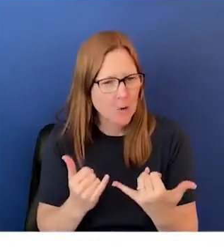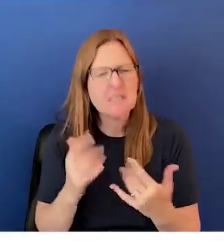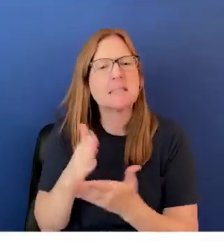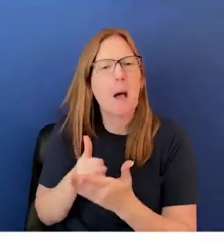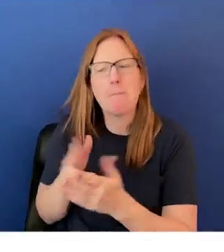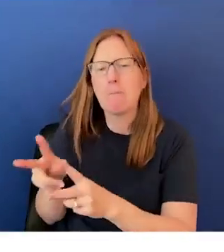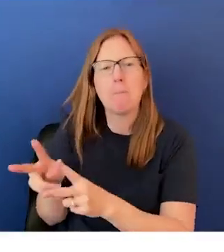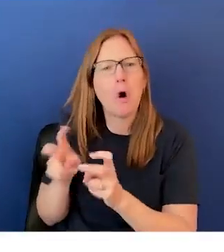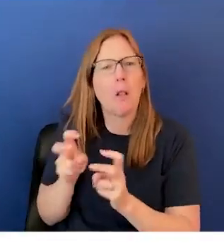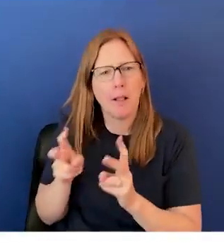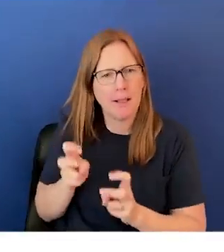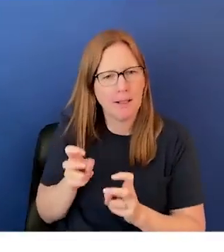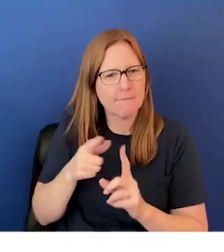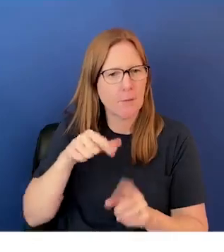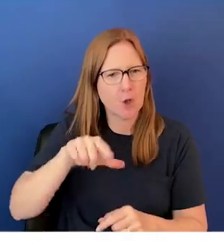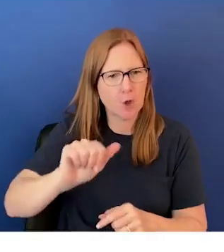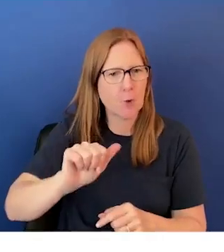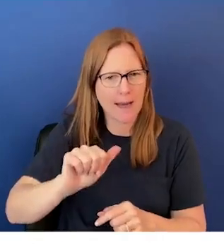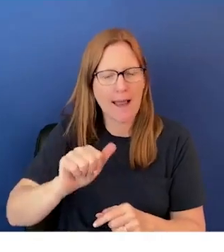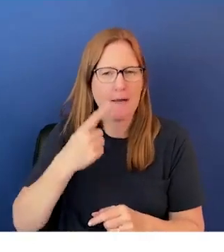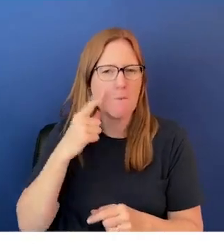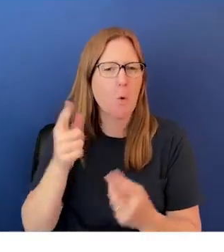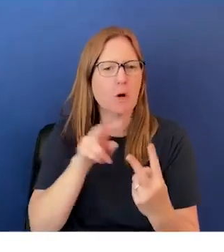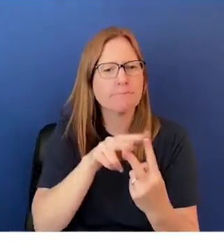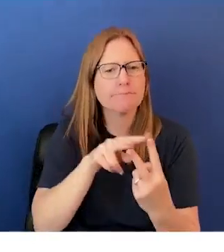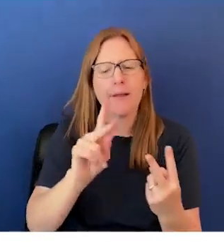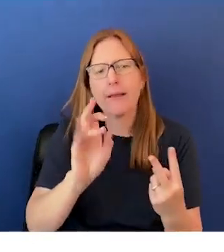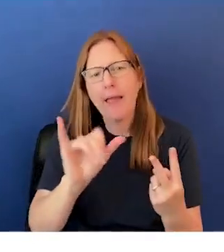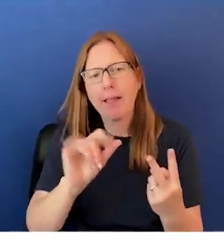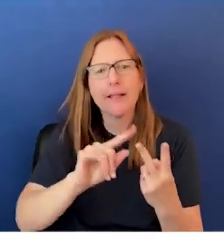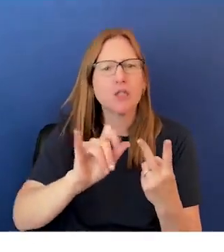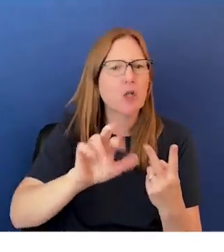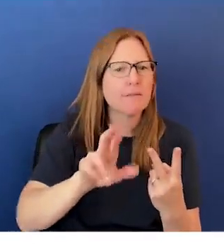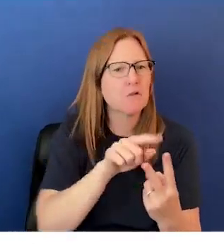out of the Q&A for Kelly and Jennifer to help us answer. We had one